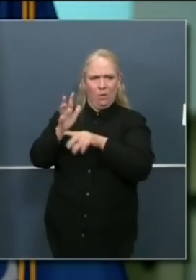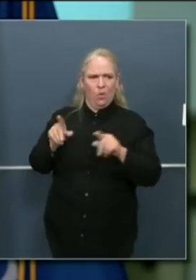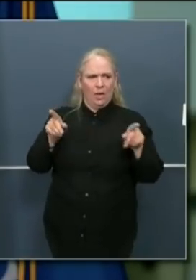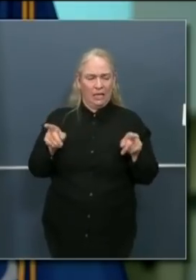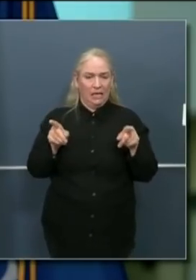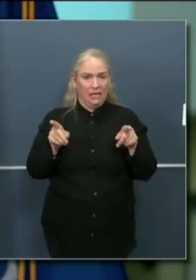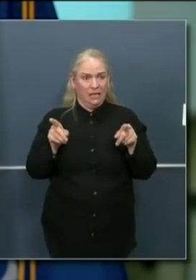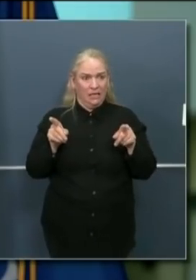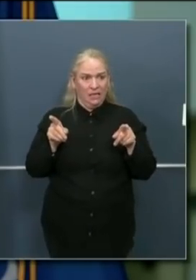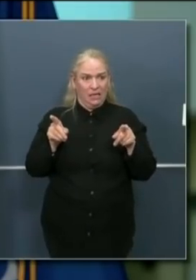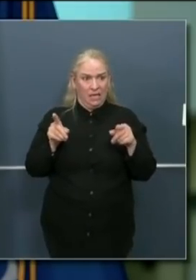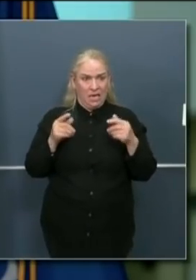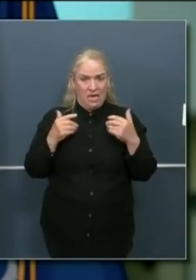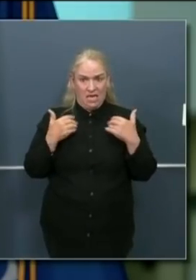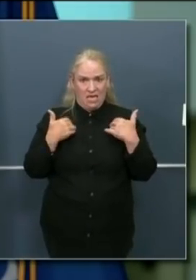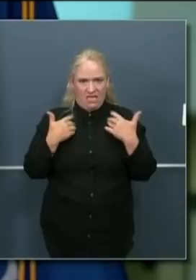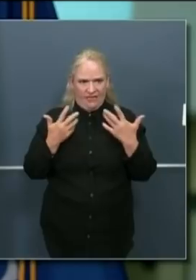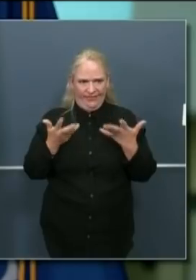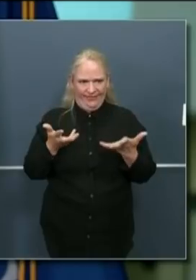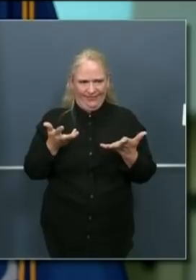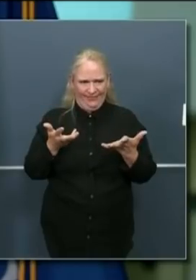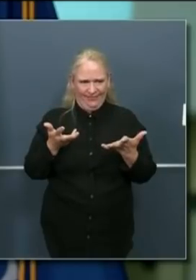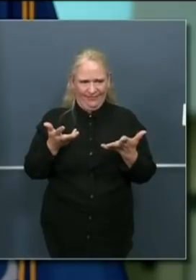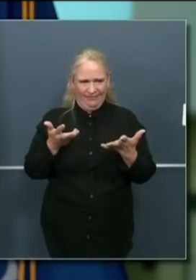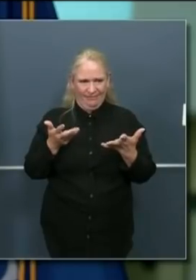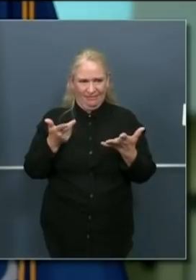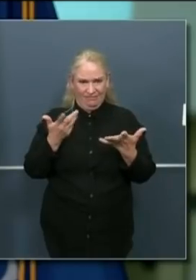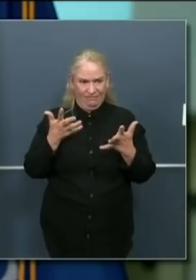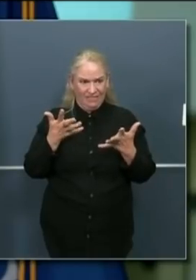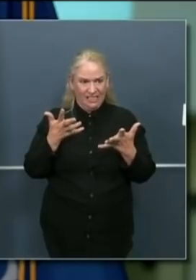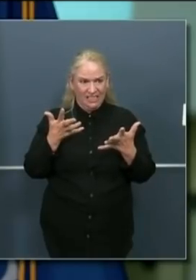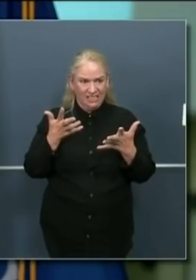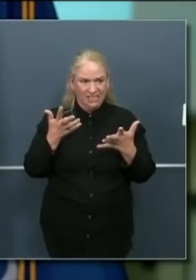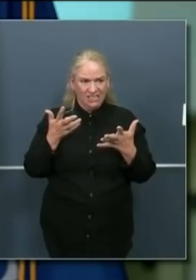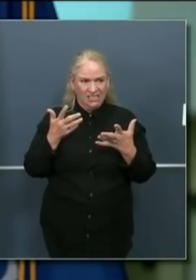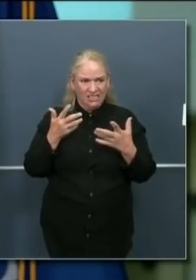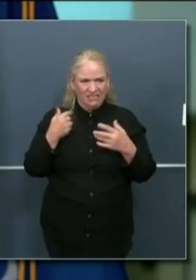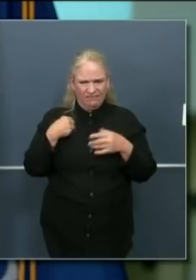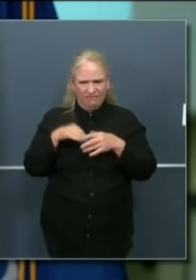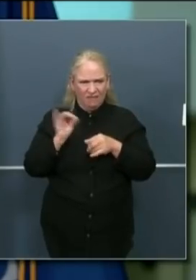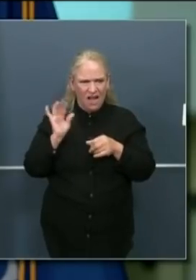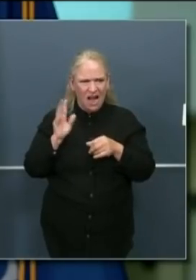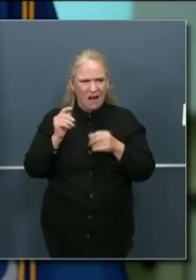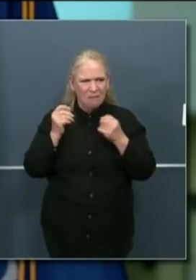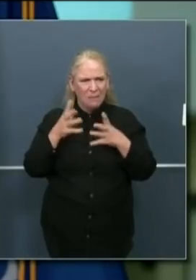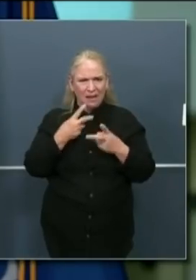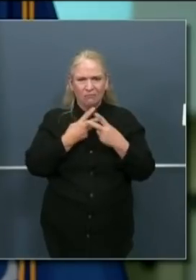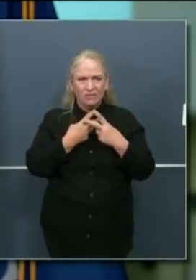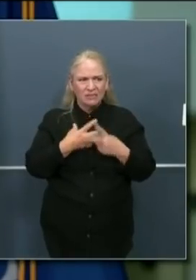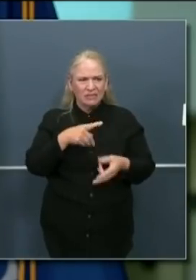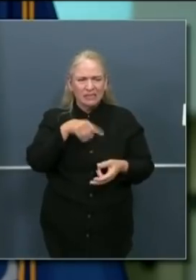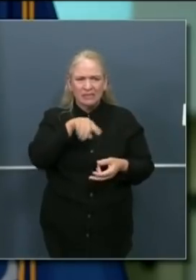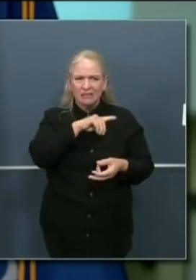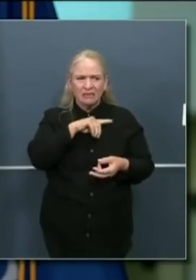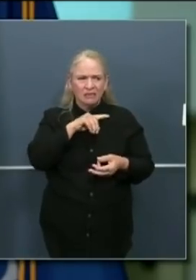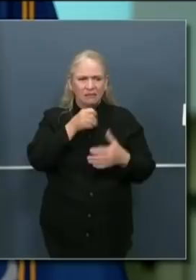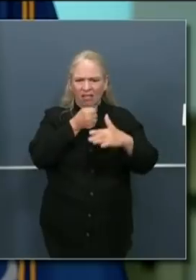THERE WERE IN CASES AND NOW 1400 INCARCERATED AND MORE THAN 150 EMPLOYEES. ARE STAFF AND VOLUNTEERS